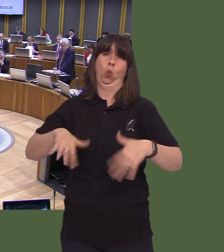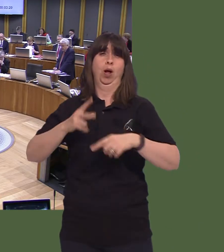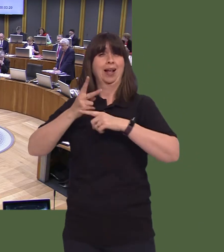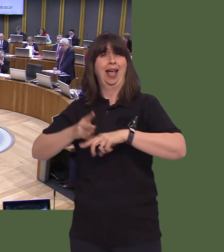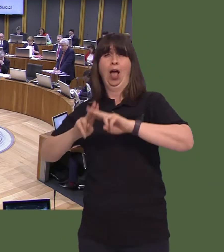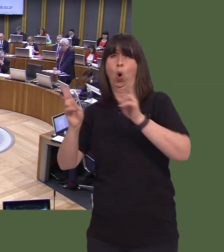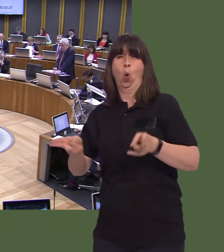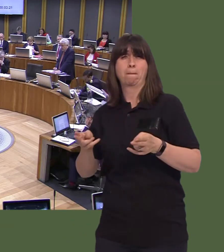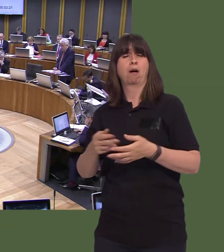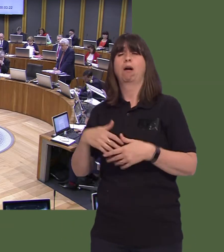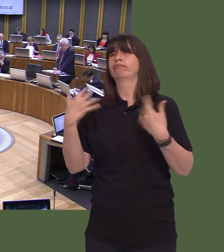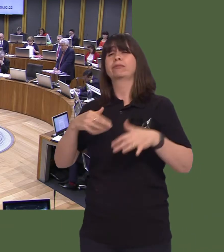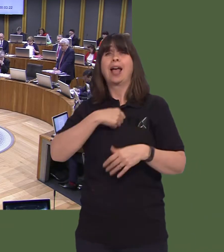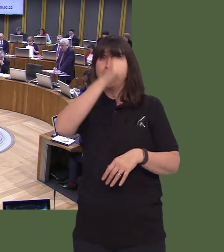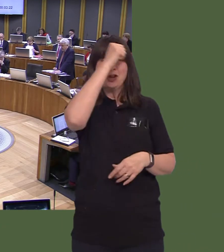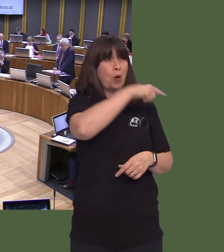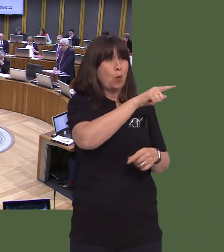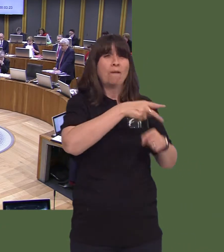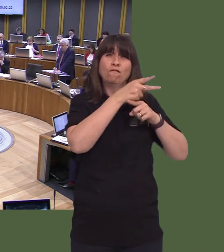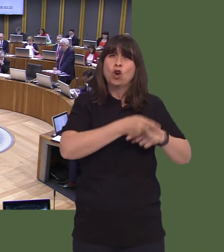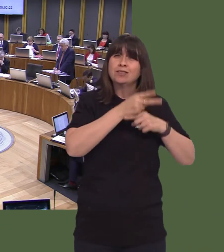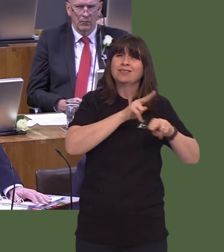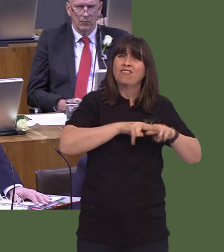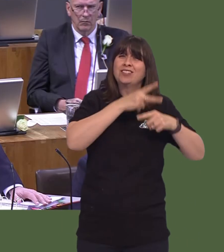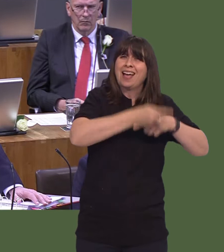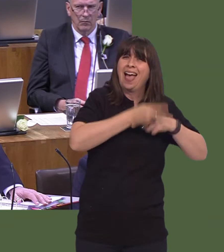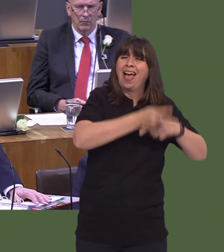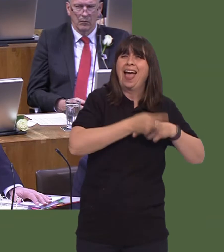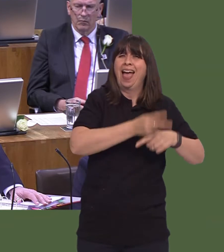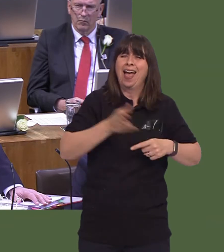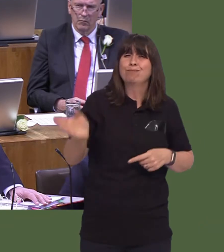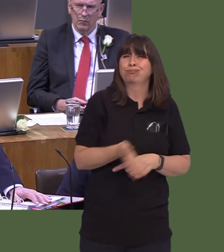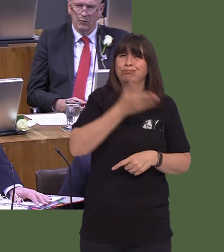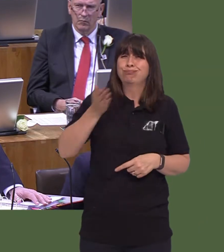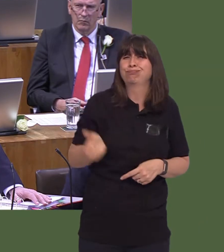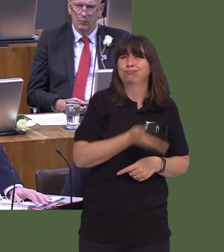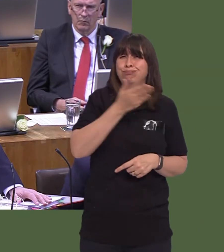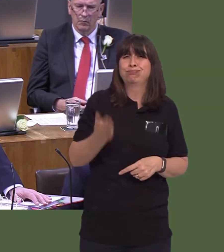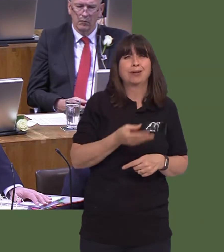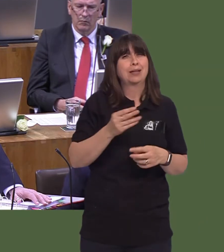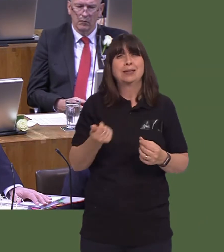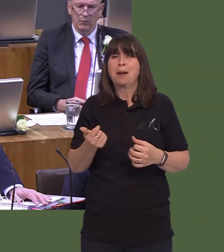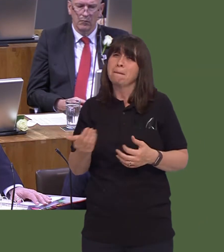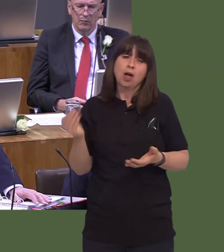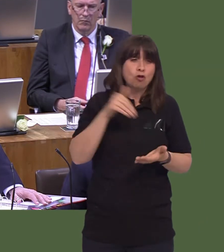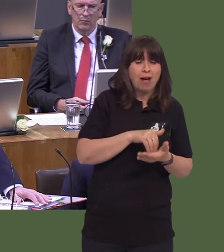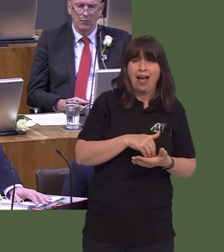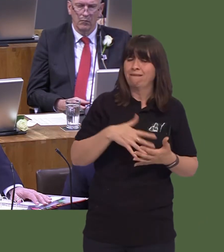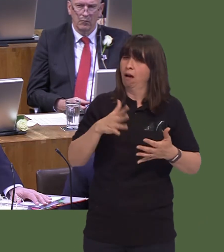I've met people who have fostered many, many children and they've fostered children who have come to them in the most difficult of circumstances, sometimes more than once.